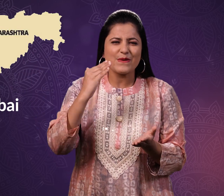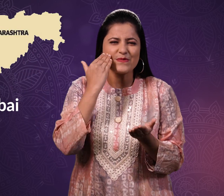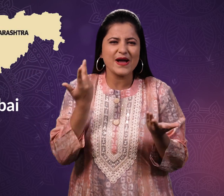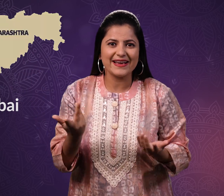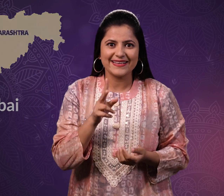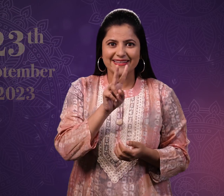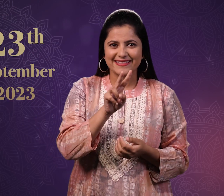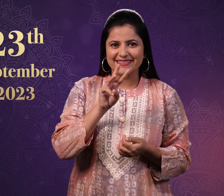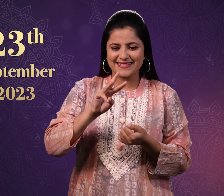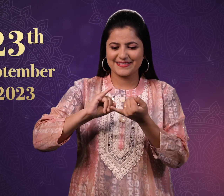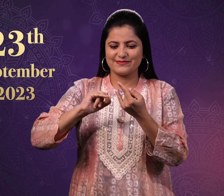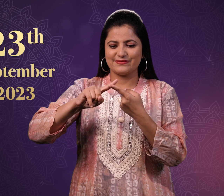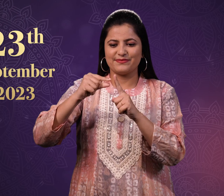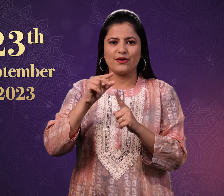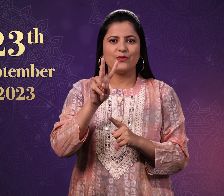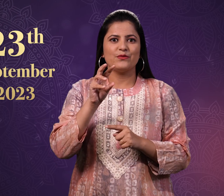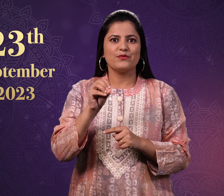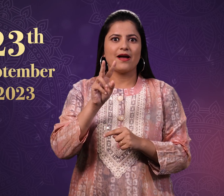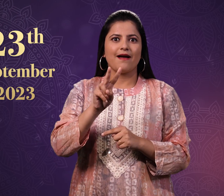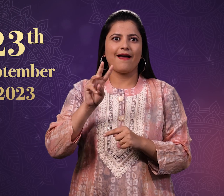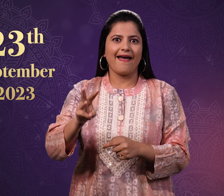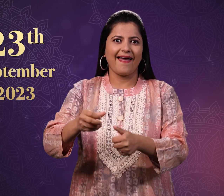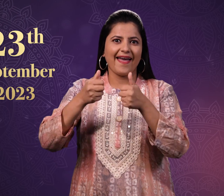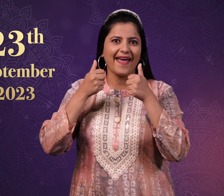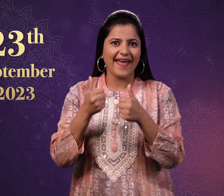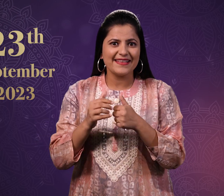It will be held on 23rd September 2023.